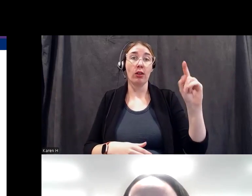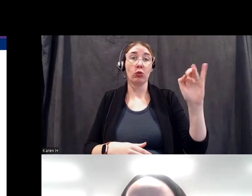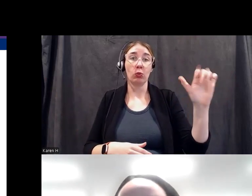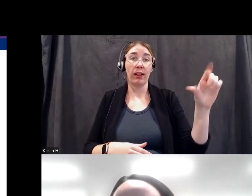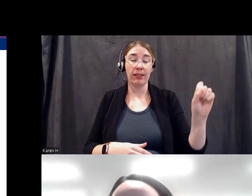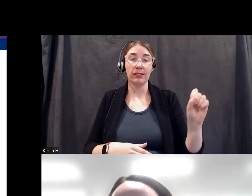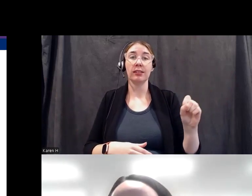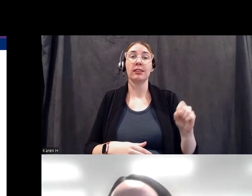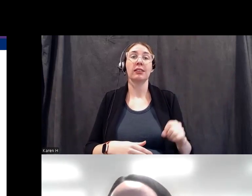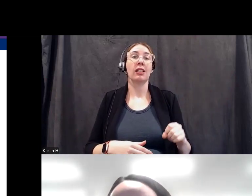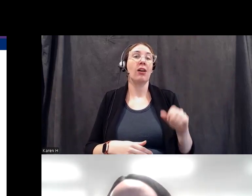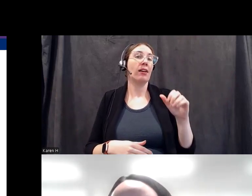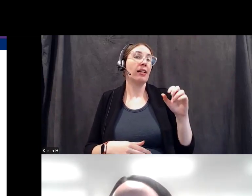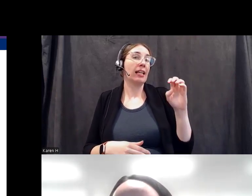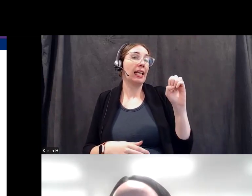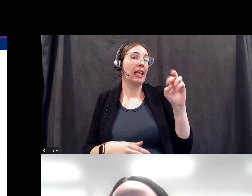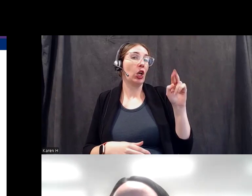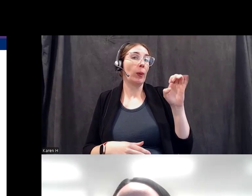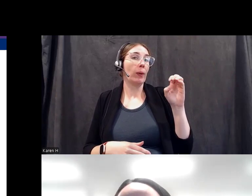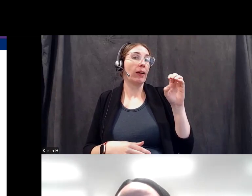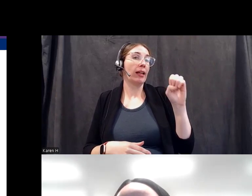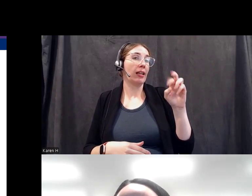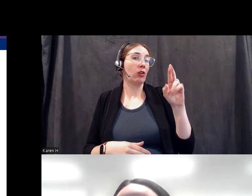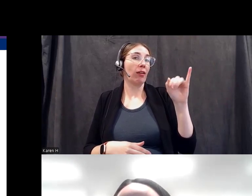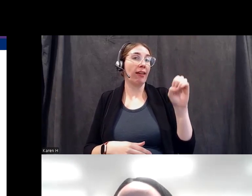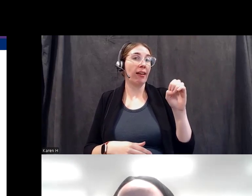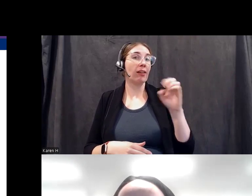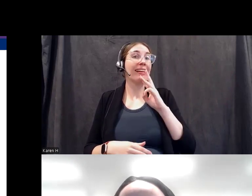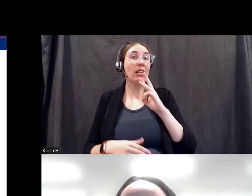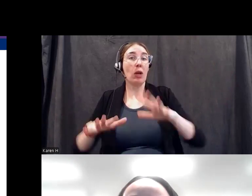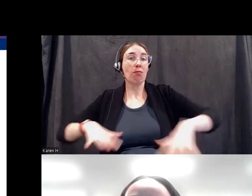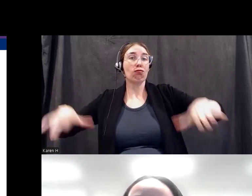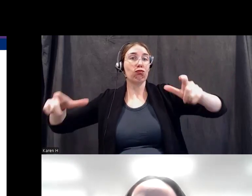that's a partnership between TRAID out there and other organizations like AT Village that provide